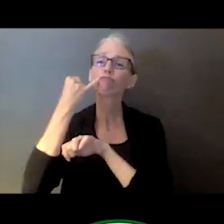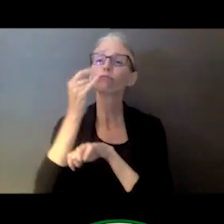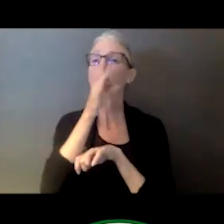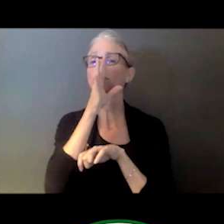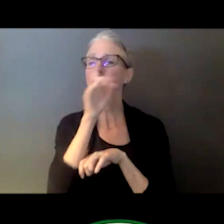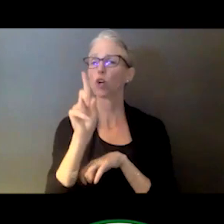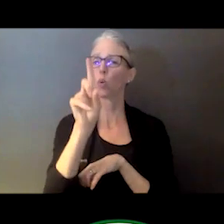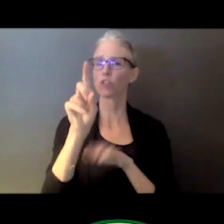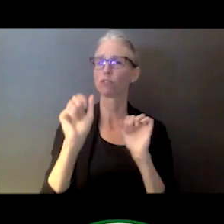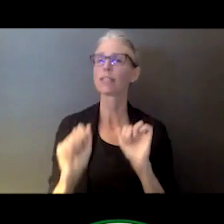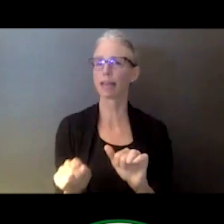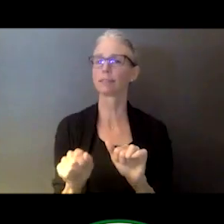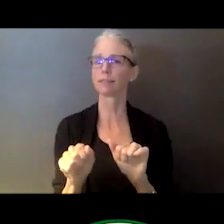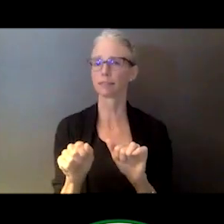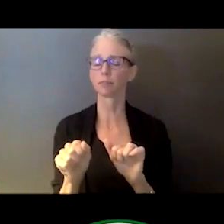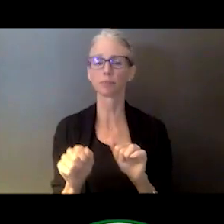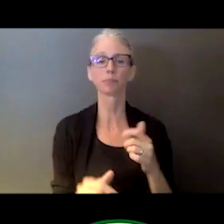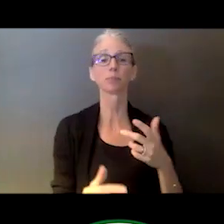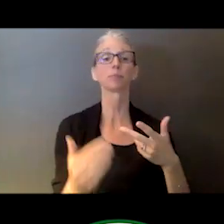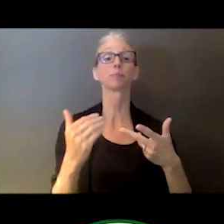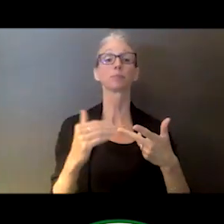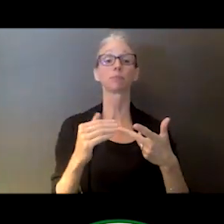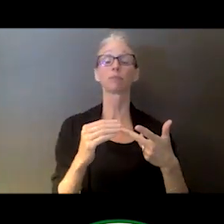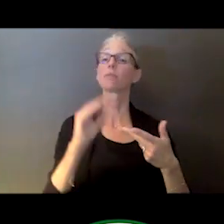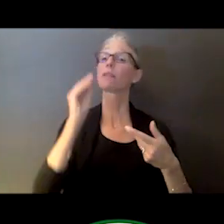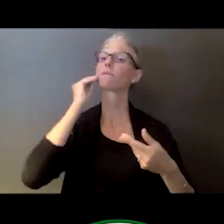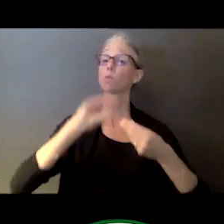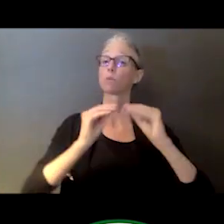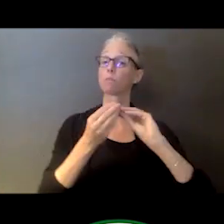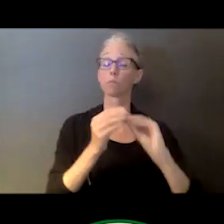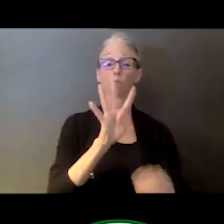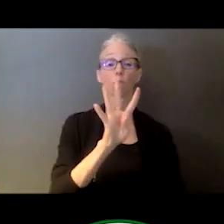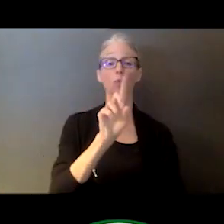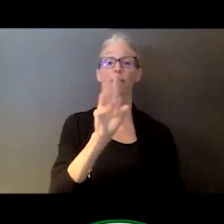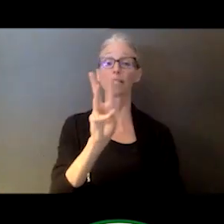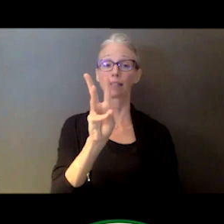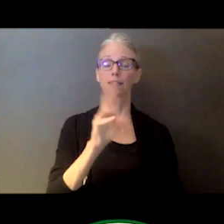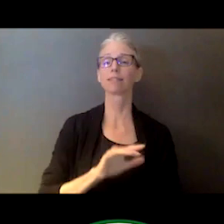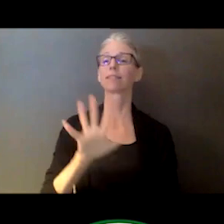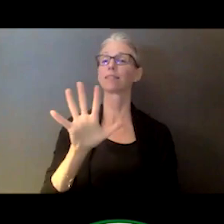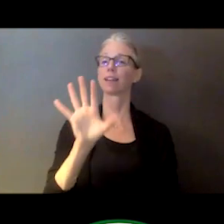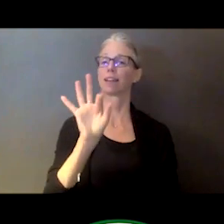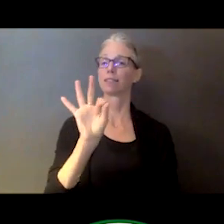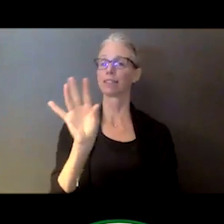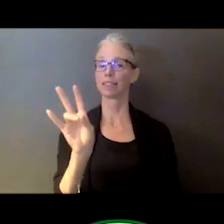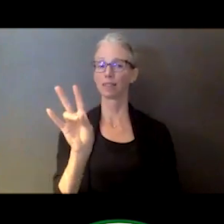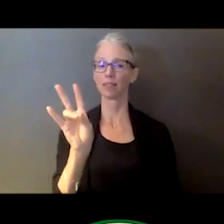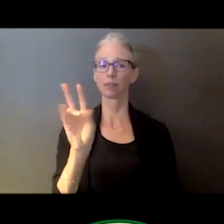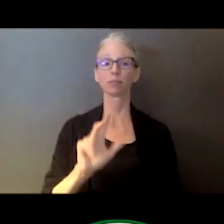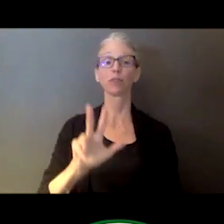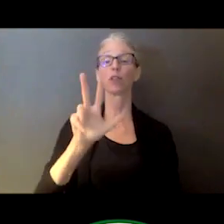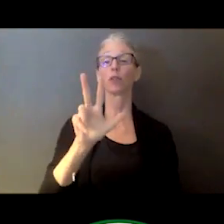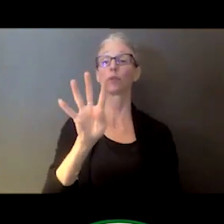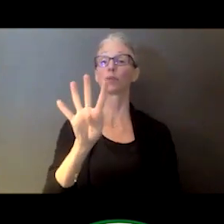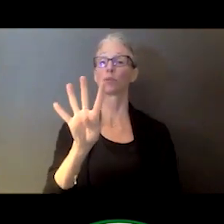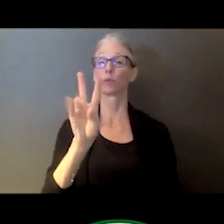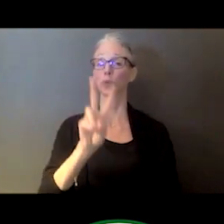Questions can also be submitted by calling for 416-597-3422.